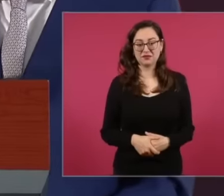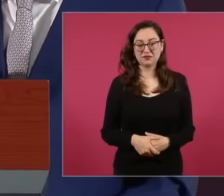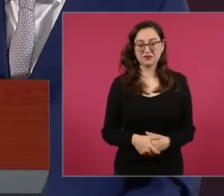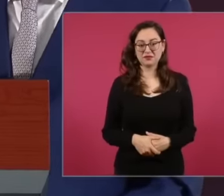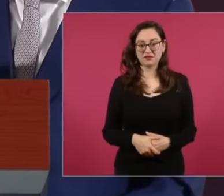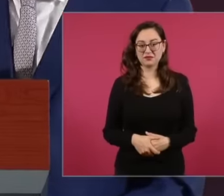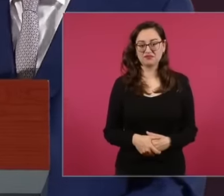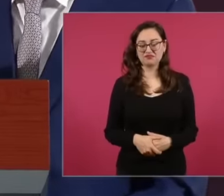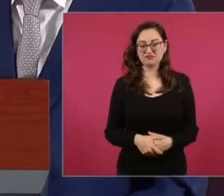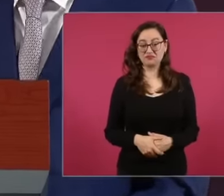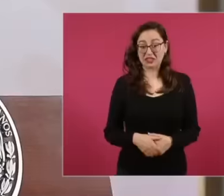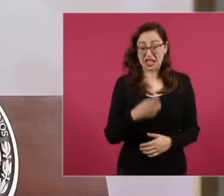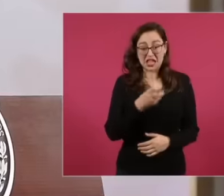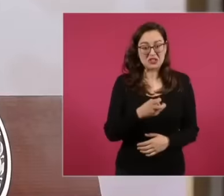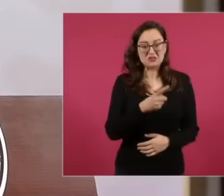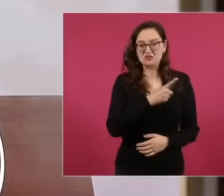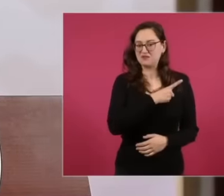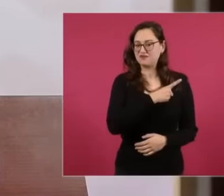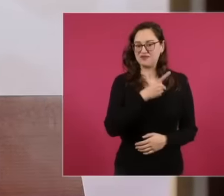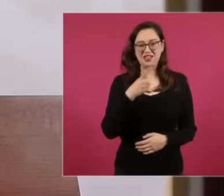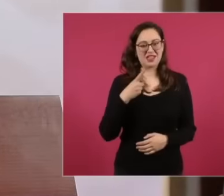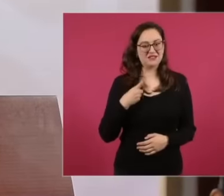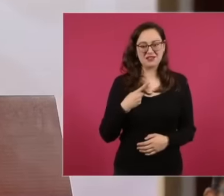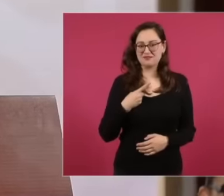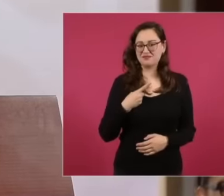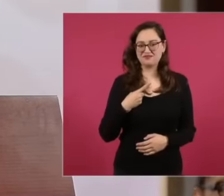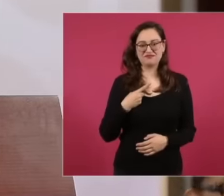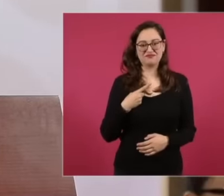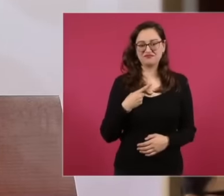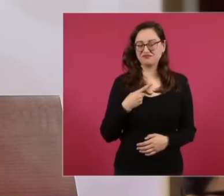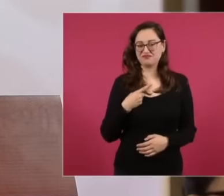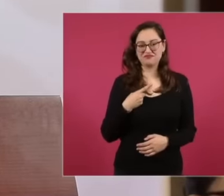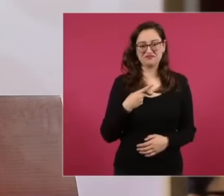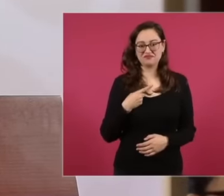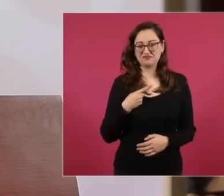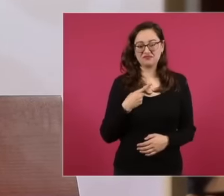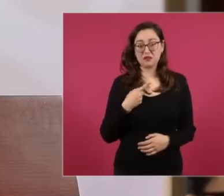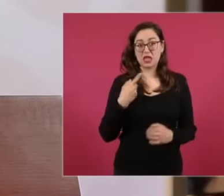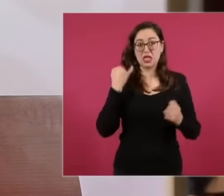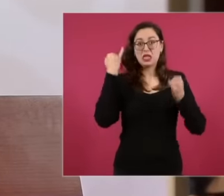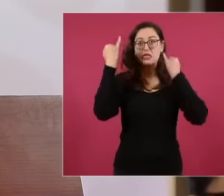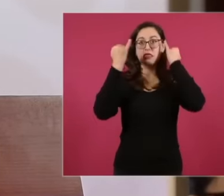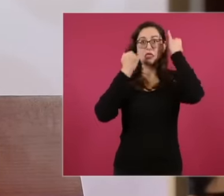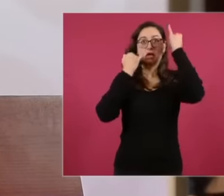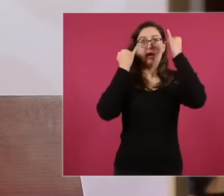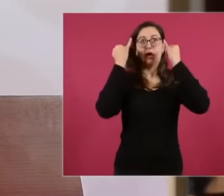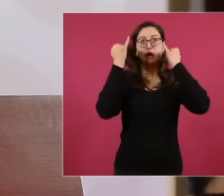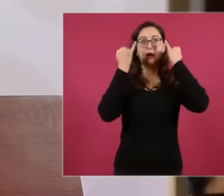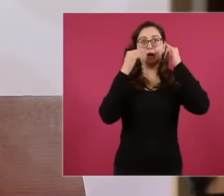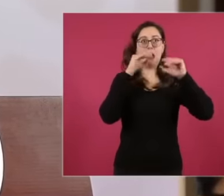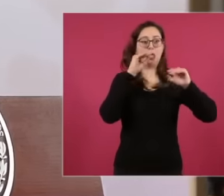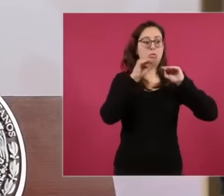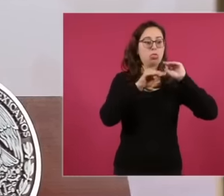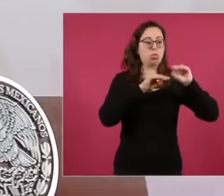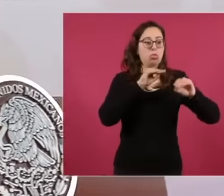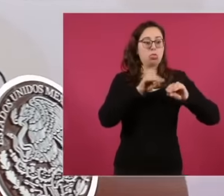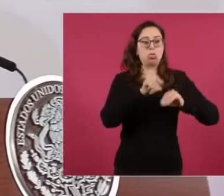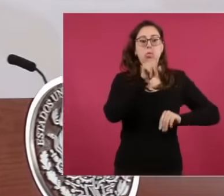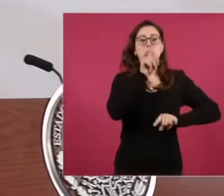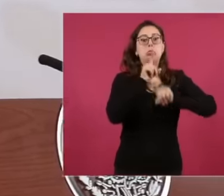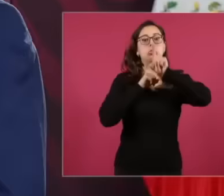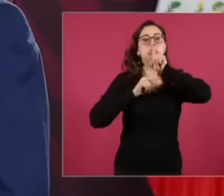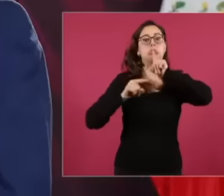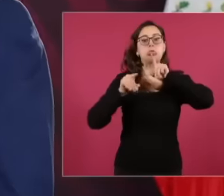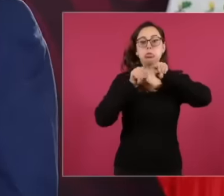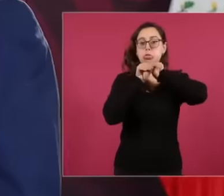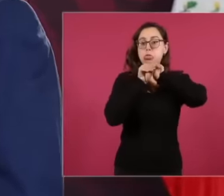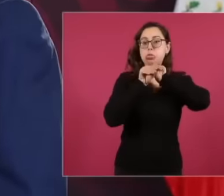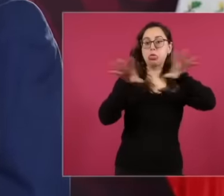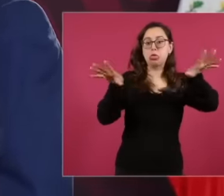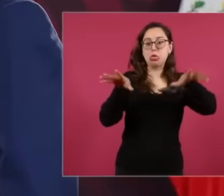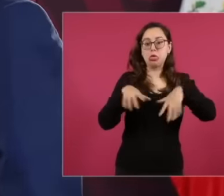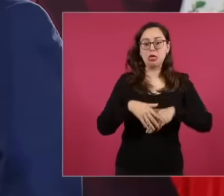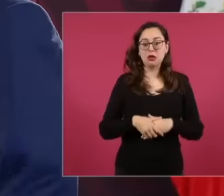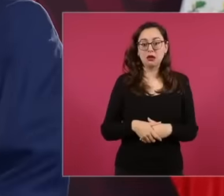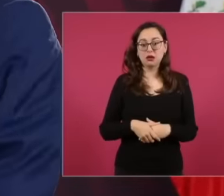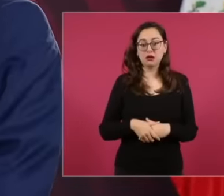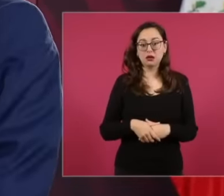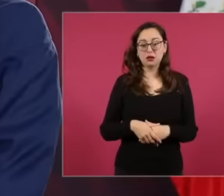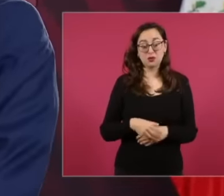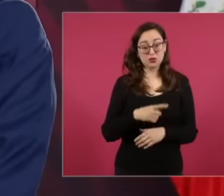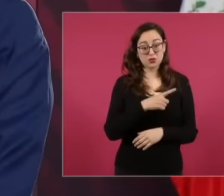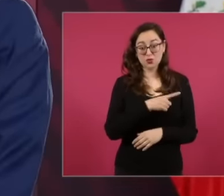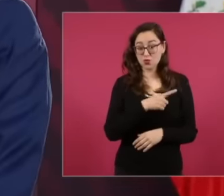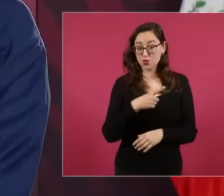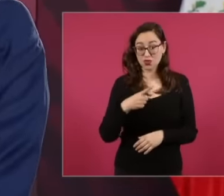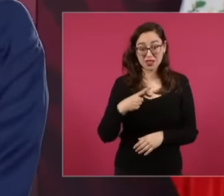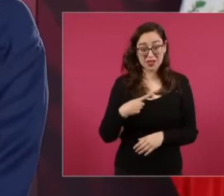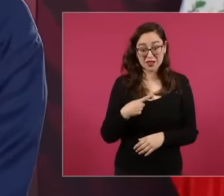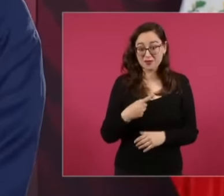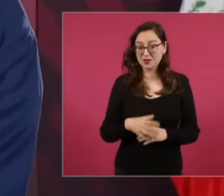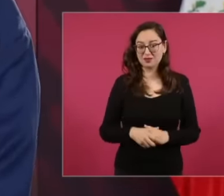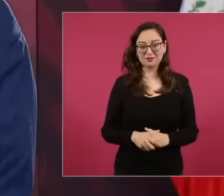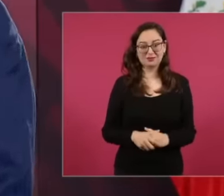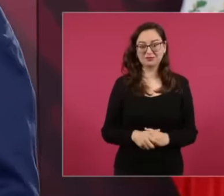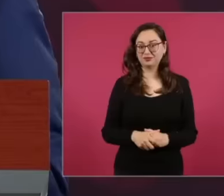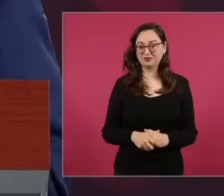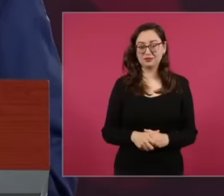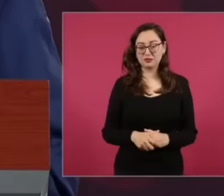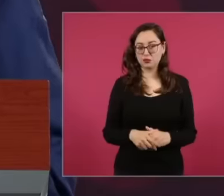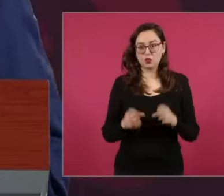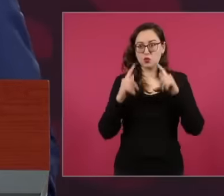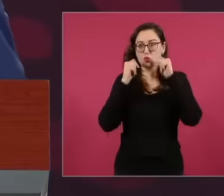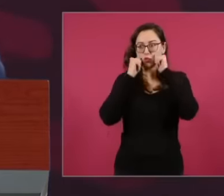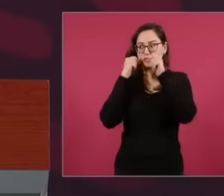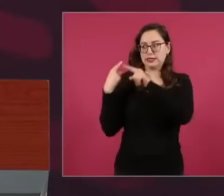done to anyone, to any citizen, but even less so if there is no proof to whoever represents a